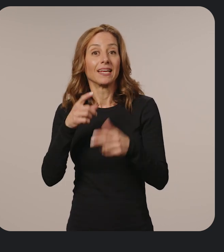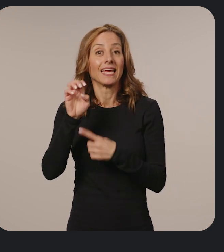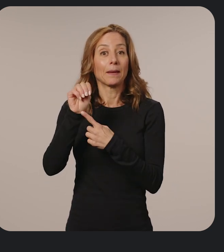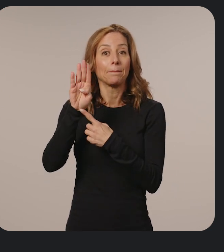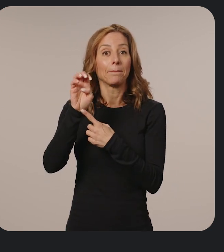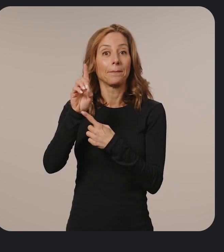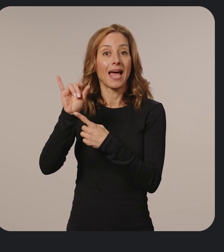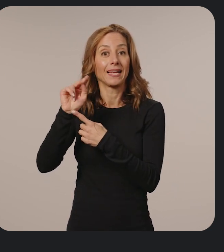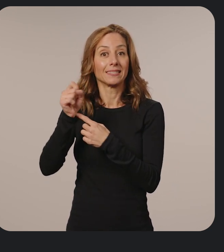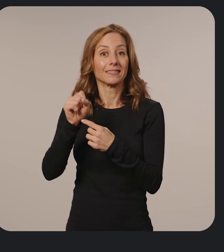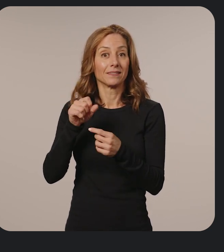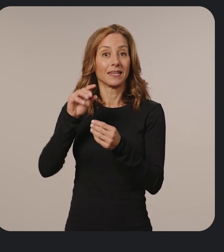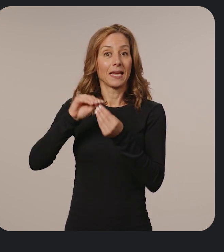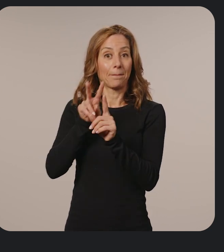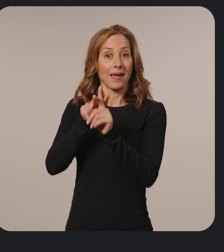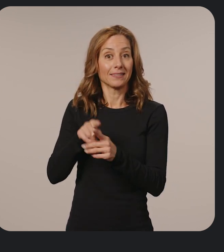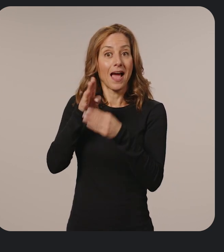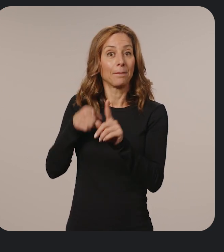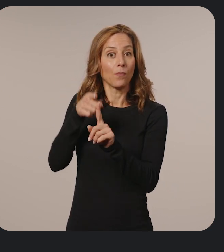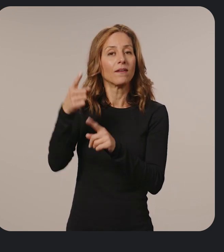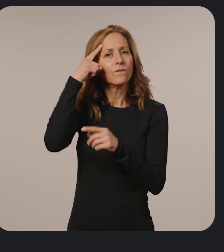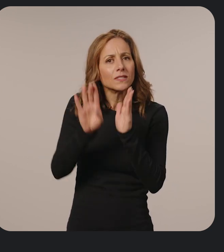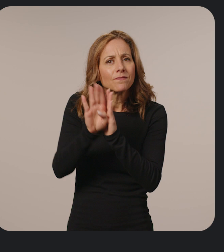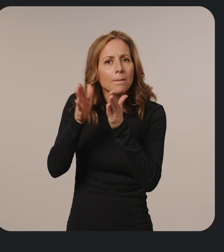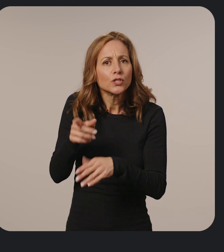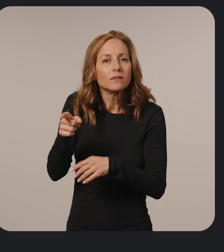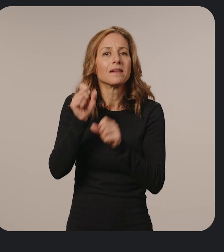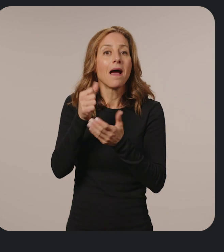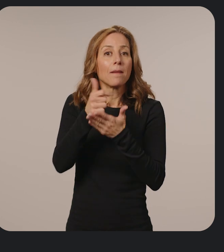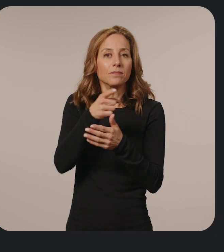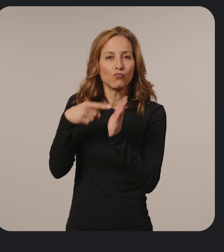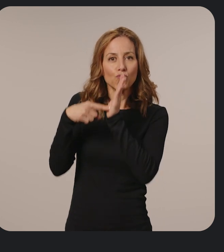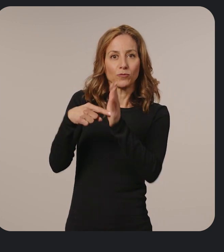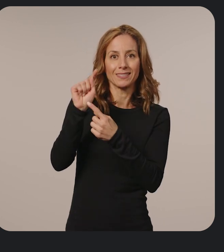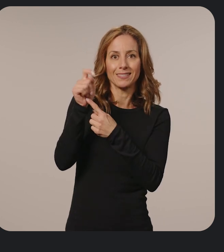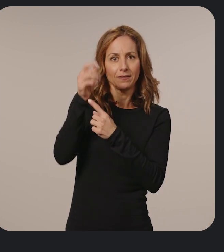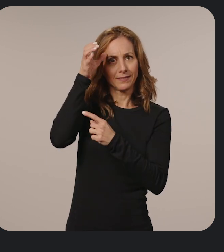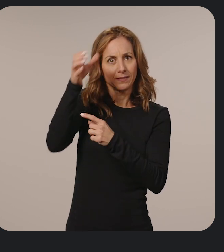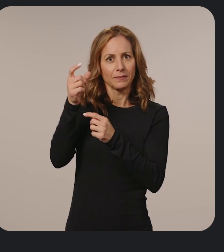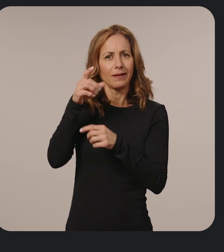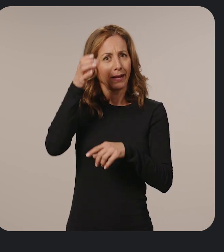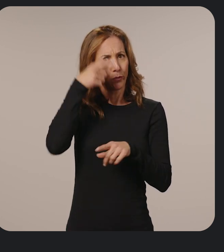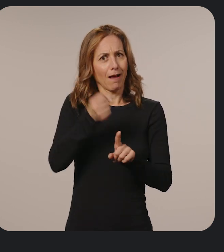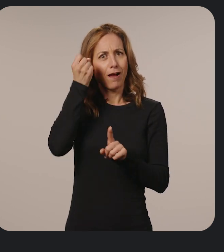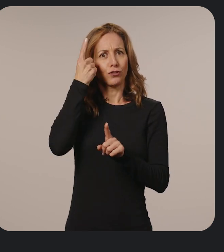that a computer can understand. So you can build new applications for things like search. Let's take a look at a code example for the tech standpoint